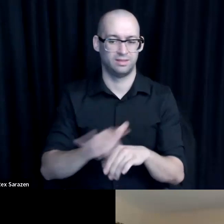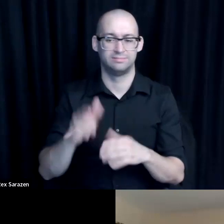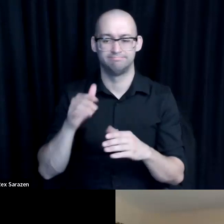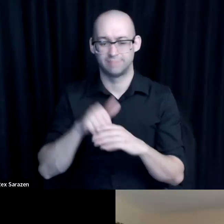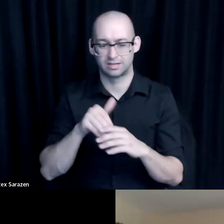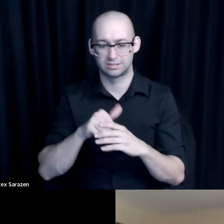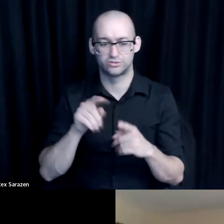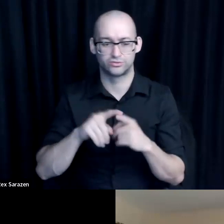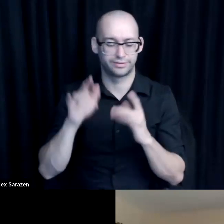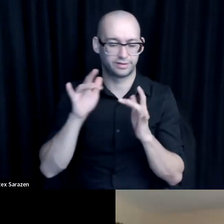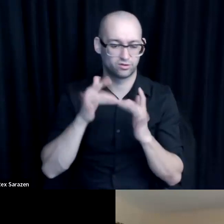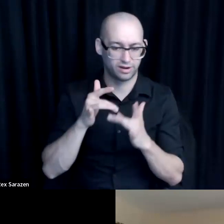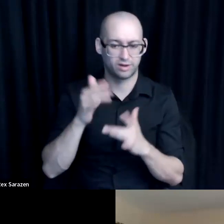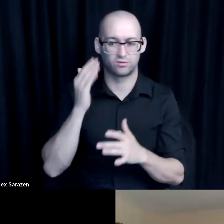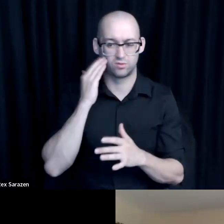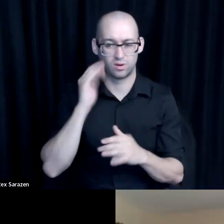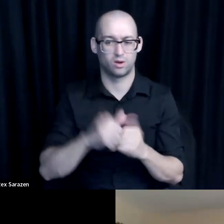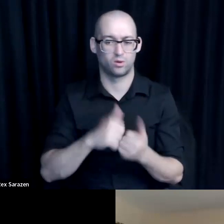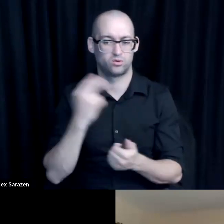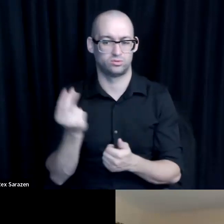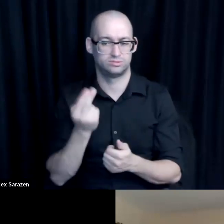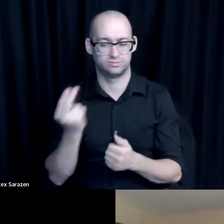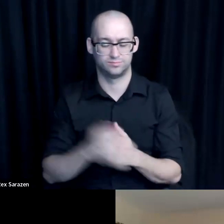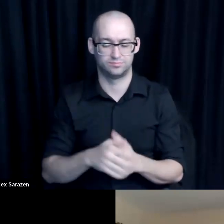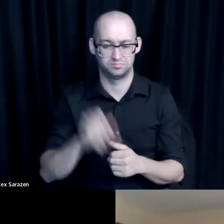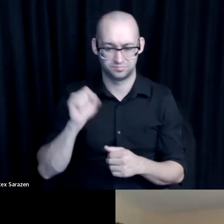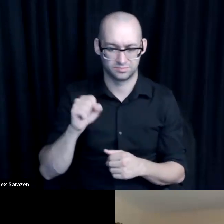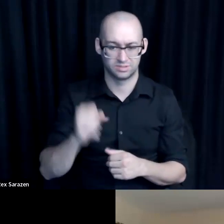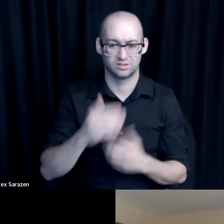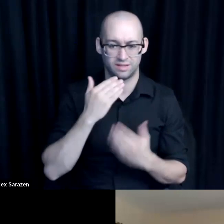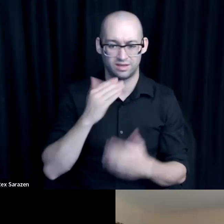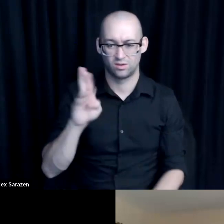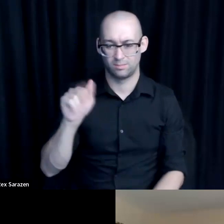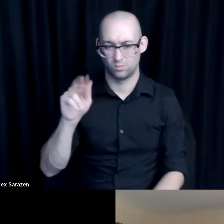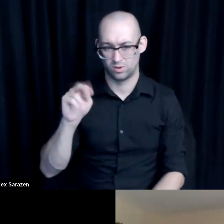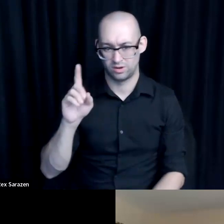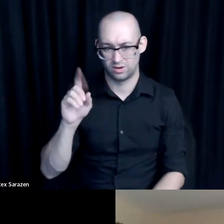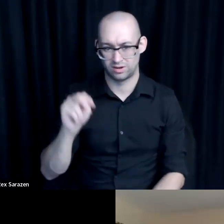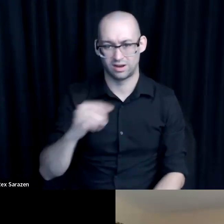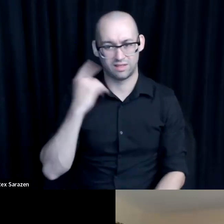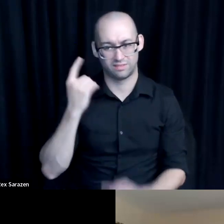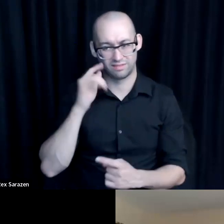how to use it. Yeah. And thank you, Brandon, that's I think, really, that's exactly how